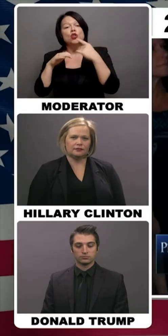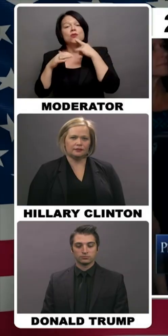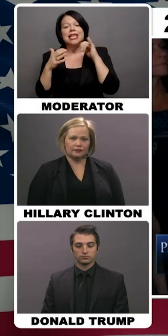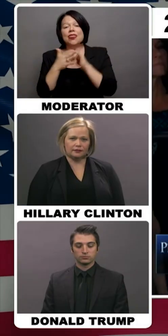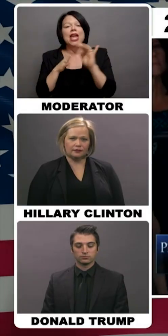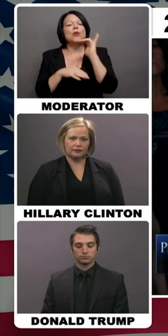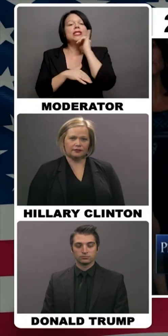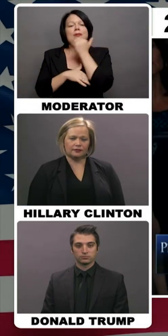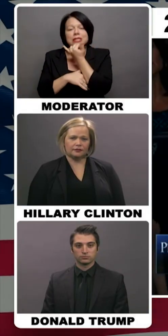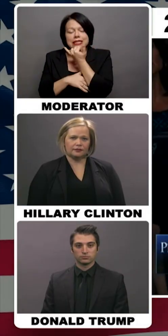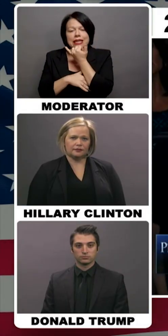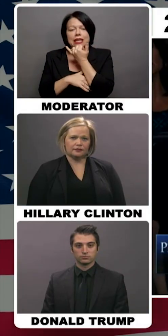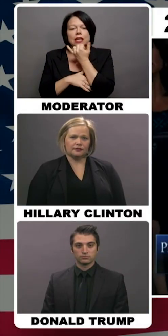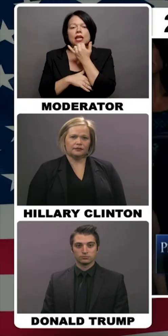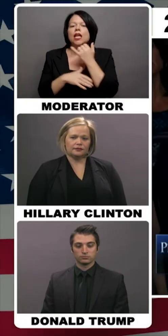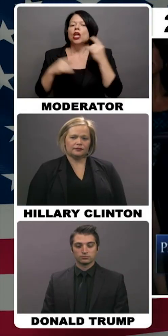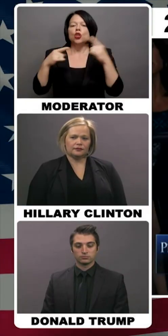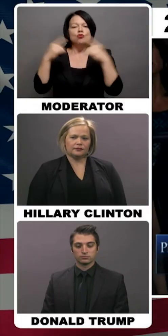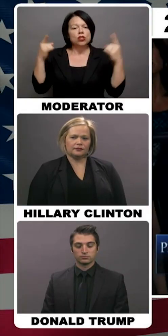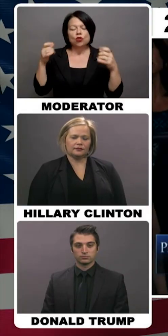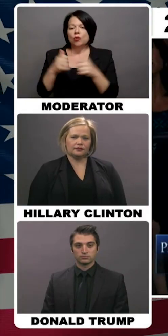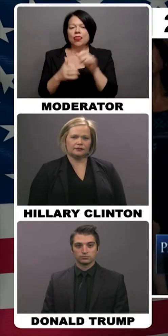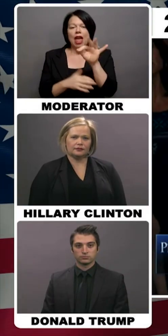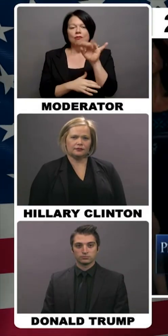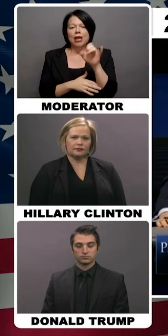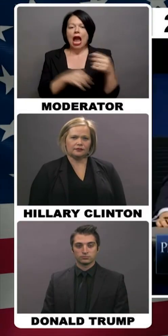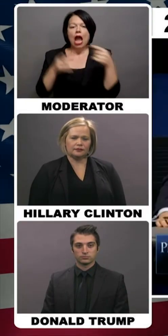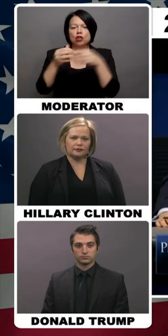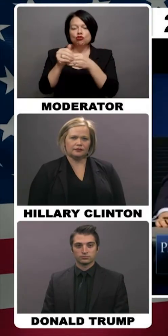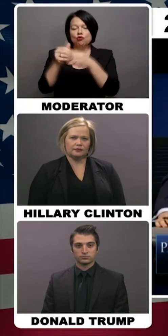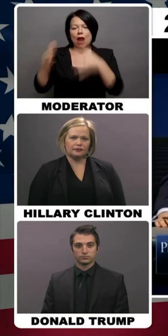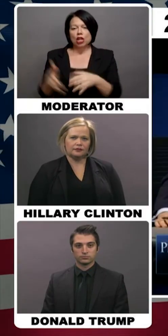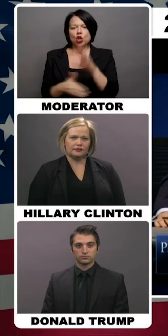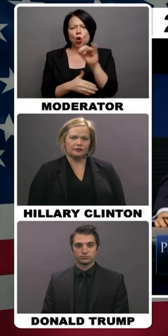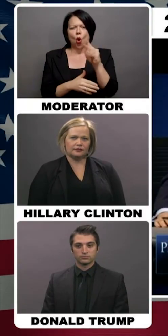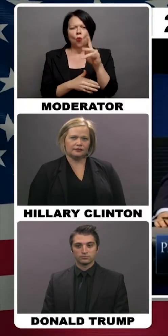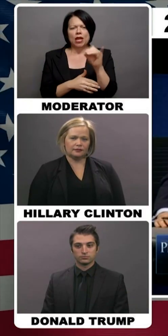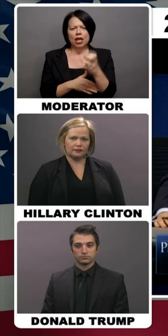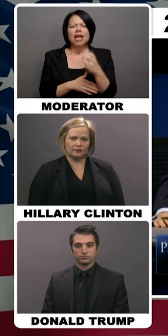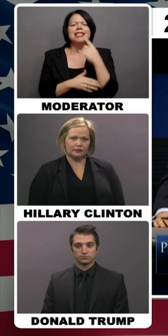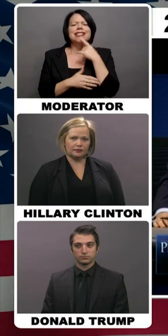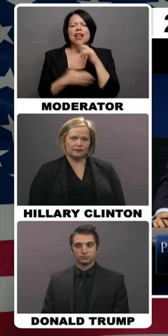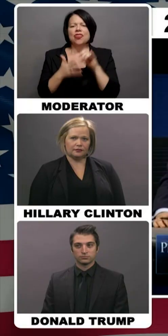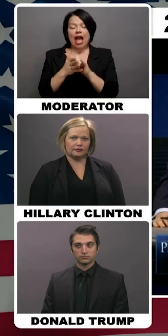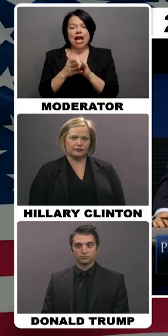You disagreed with Director FBI, director James Comey, calling your handling of classified information, quote,